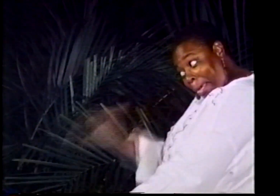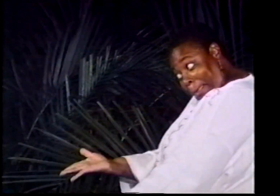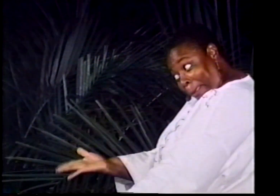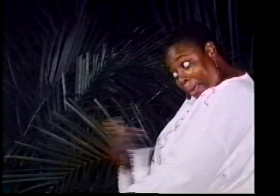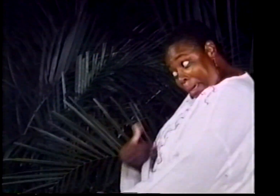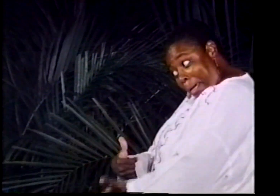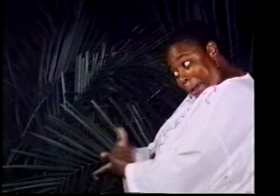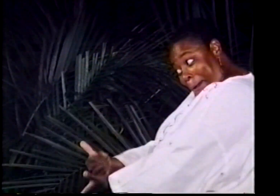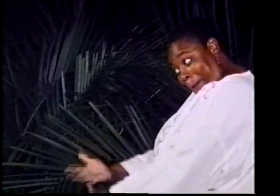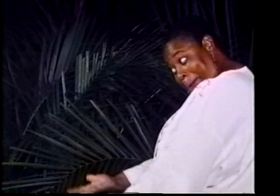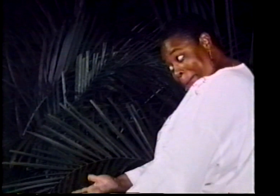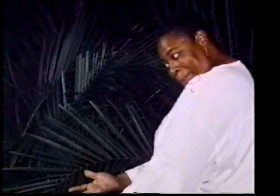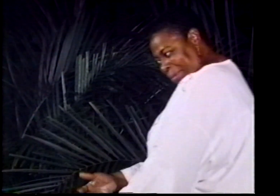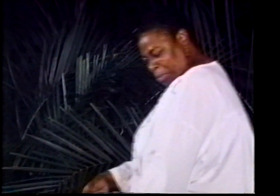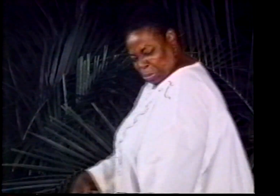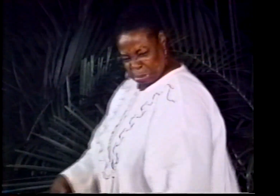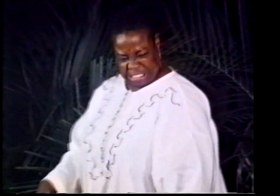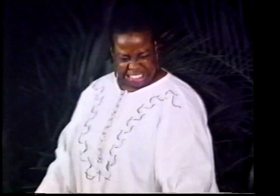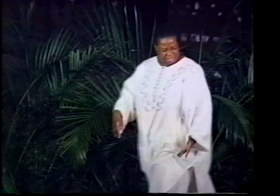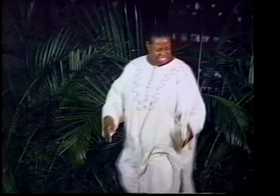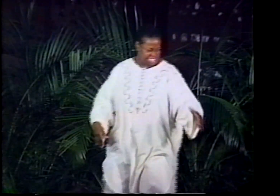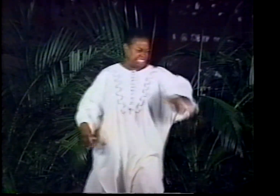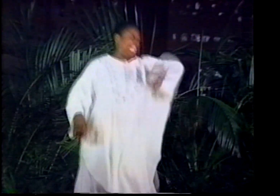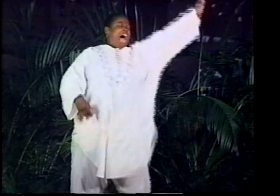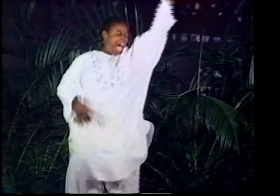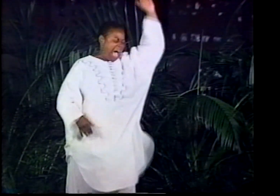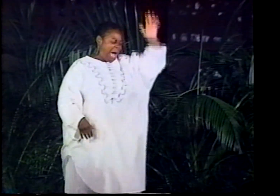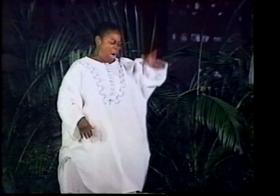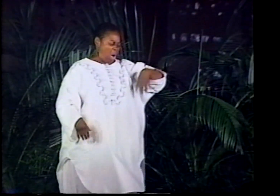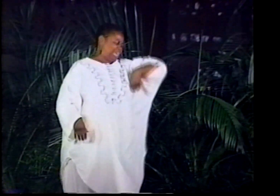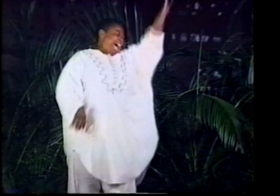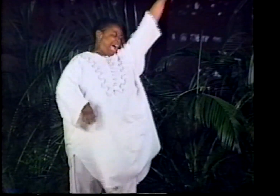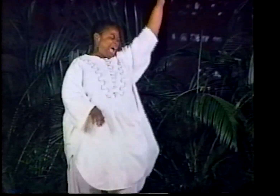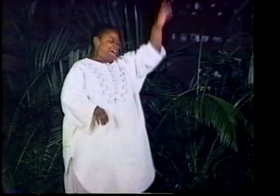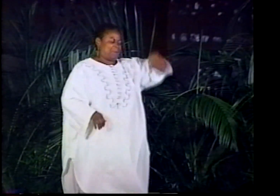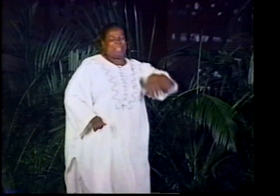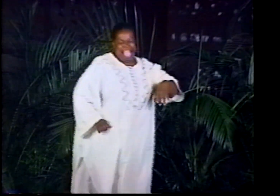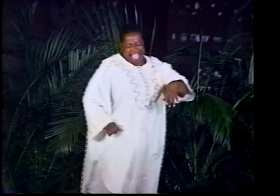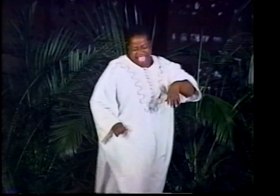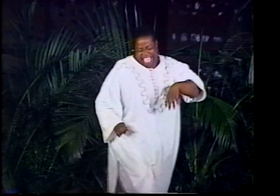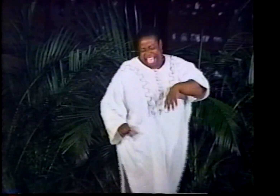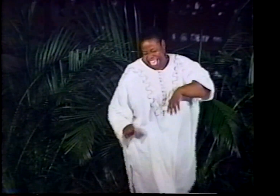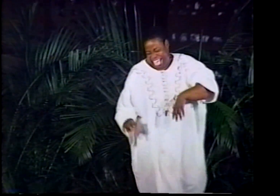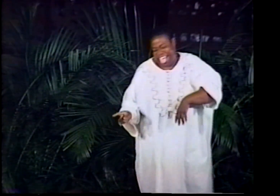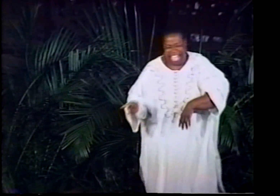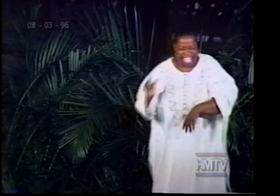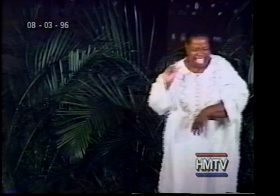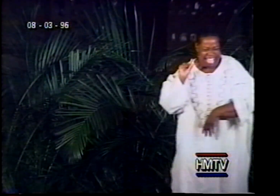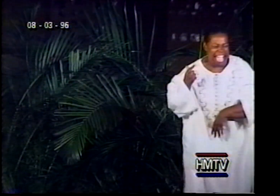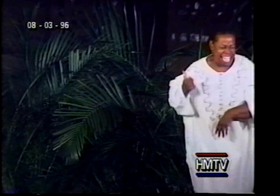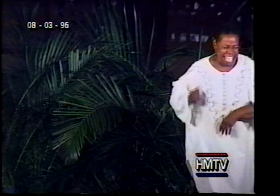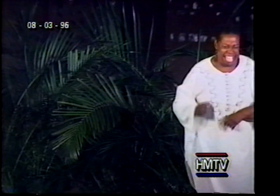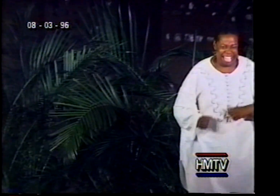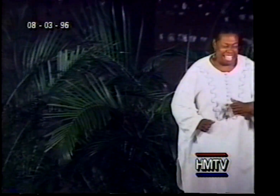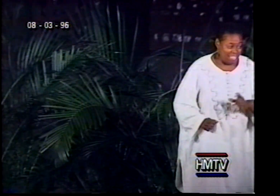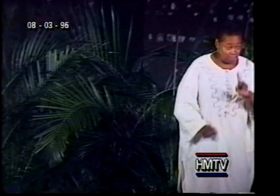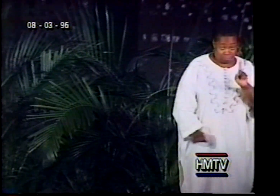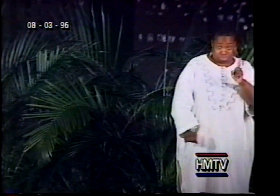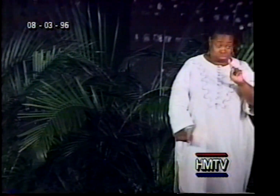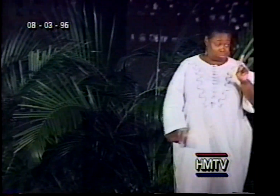It is much lighter and easier for you to carry.” “Get out of here,” the ant said.